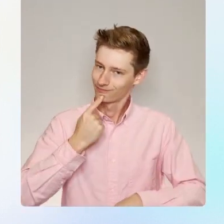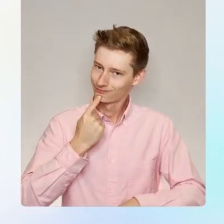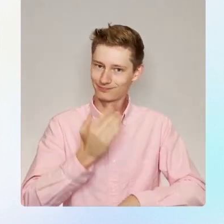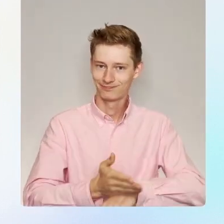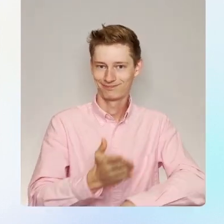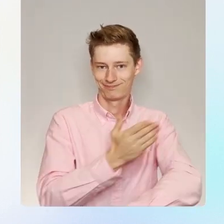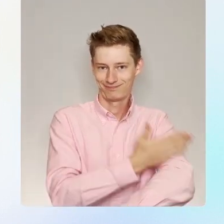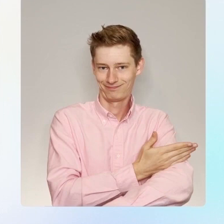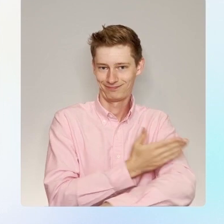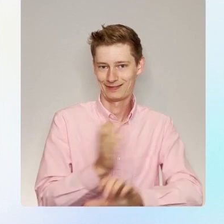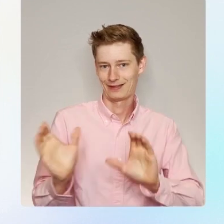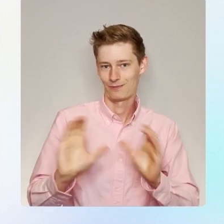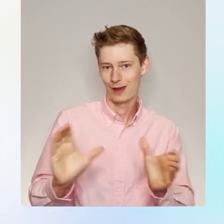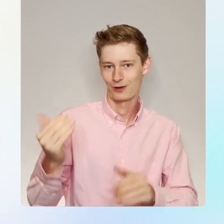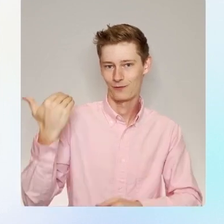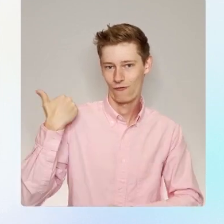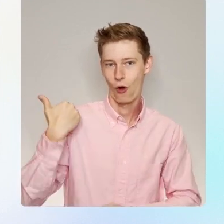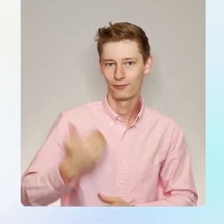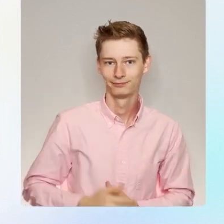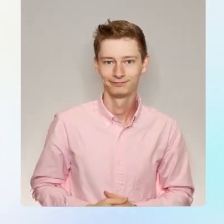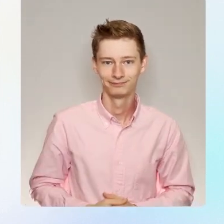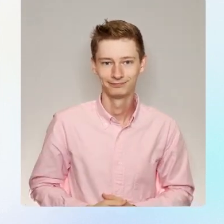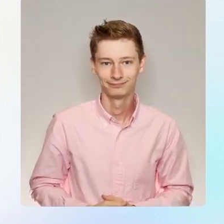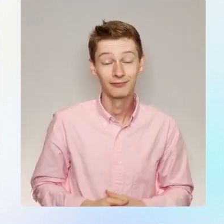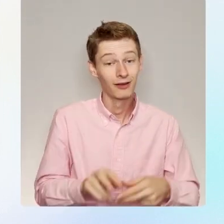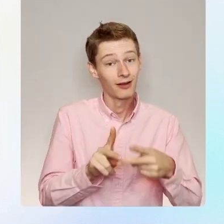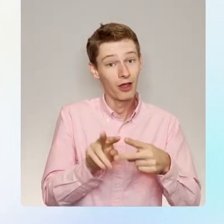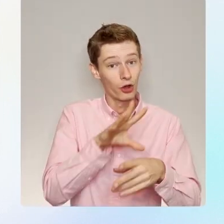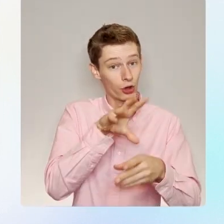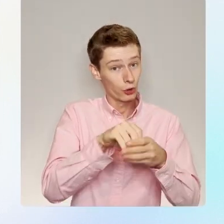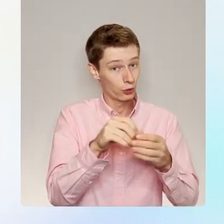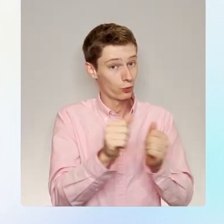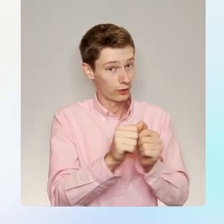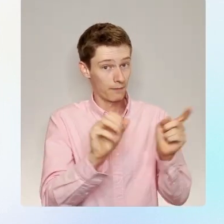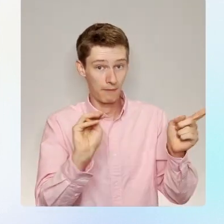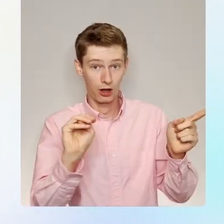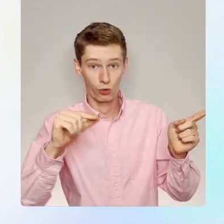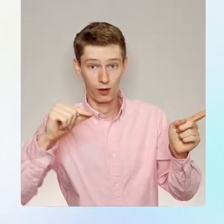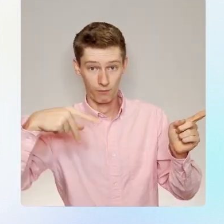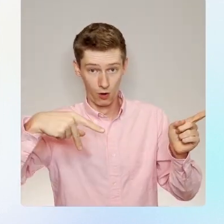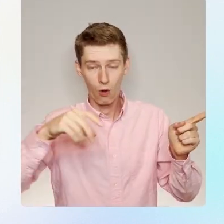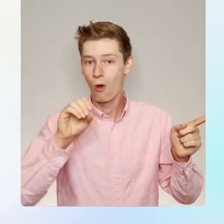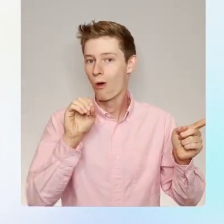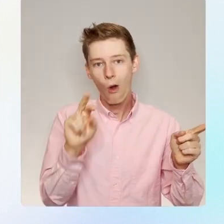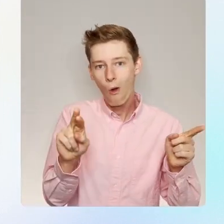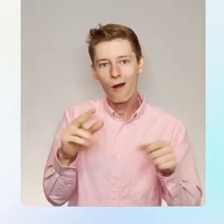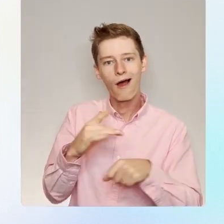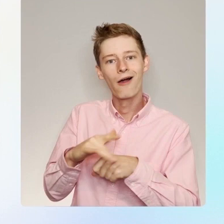from the original Touch Controllers. Either included with the Meta Quest Pro or available as an upgrade